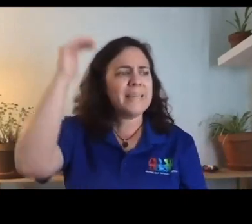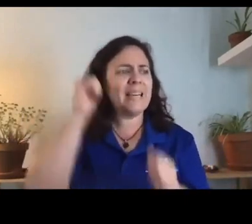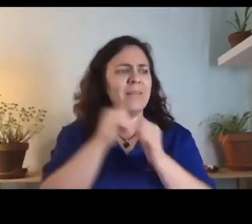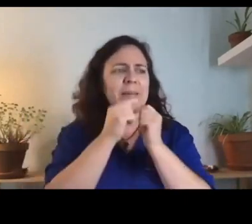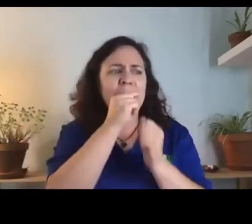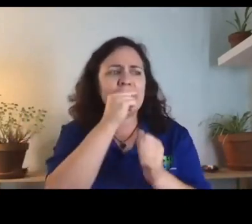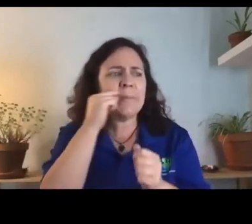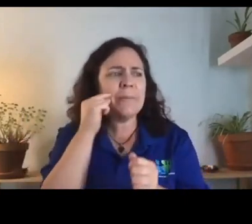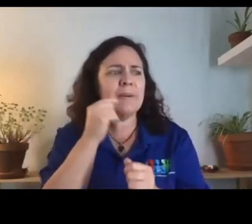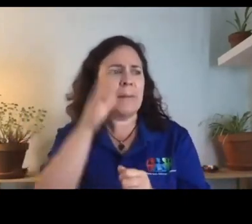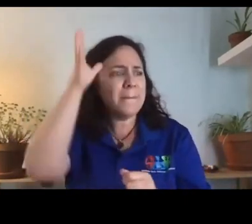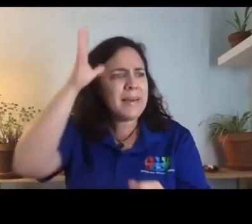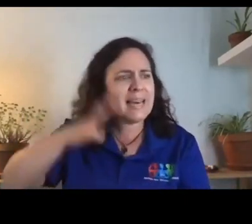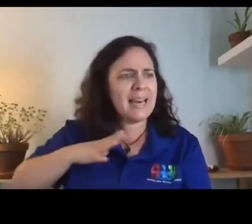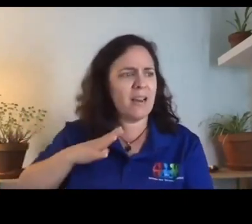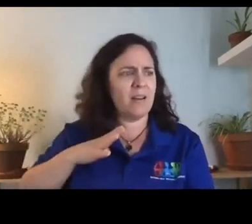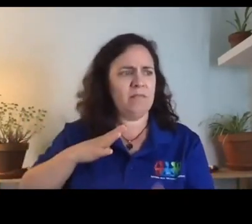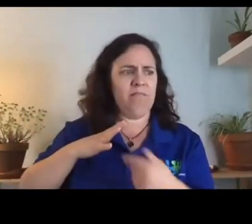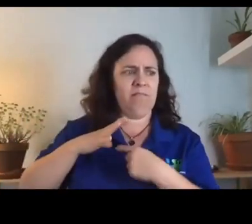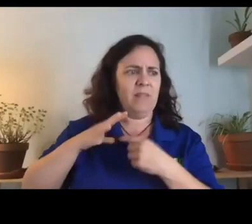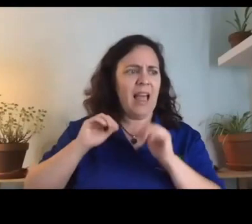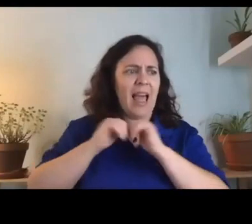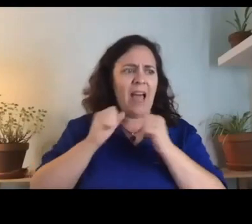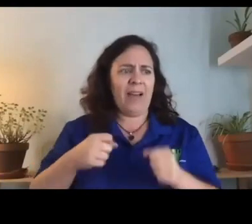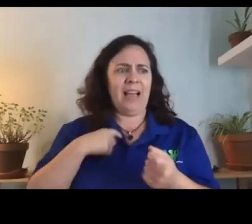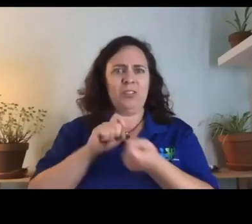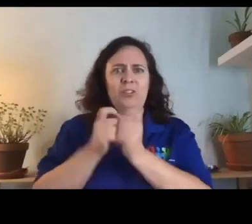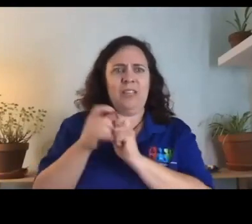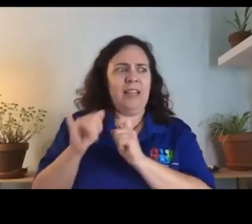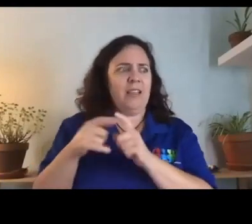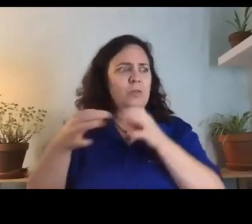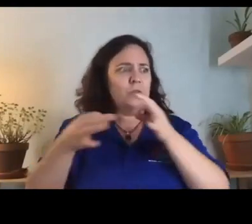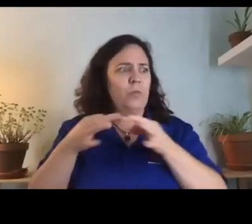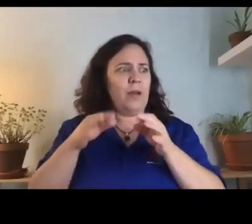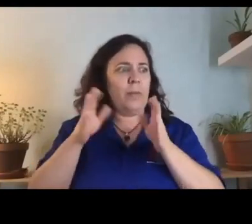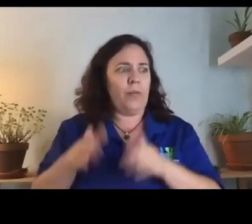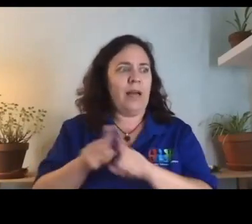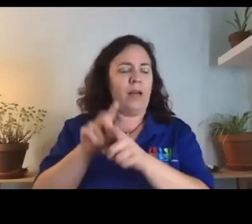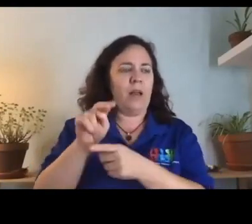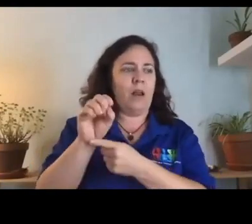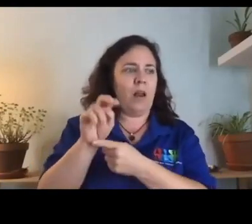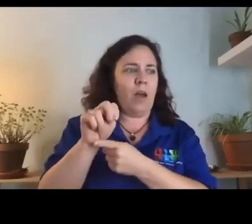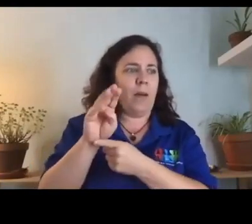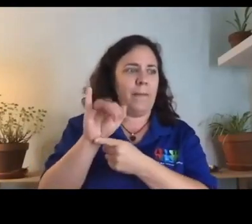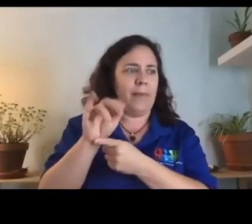So when we describe a person, we say they are the tall person who is male with small teeth.